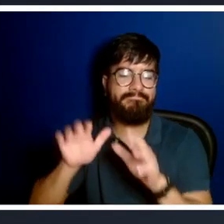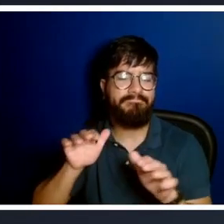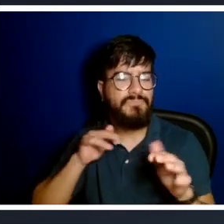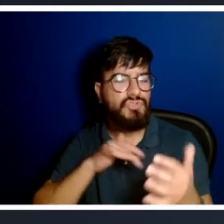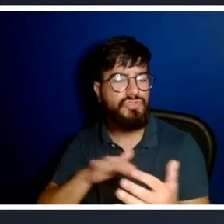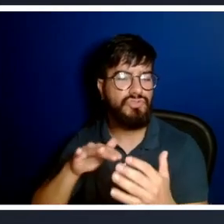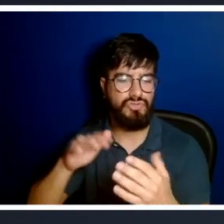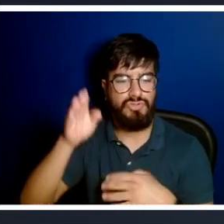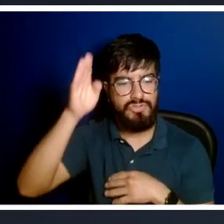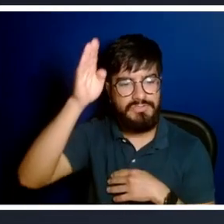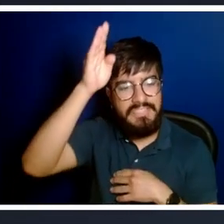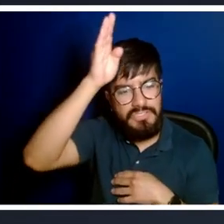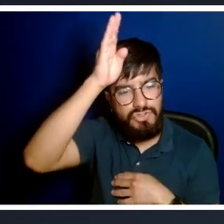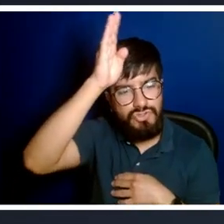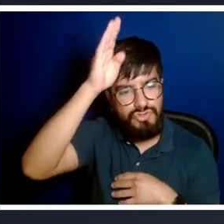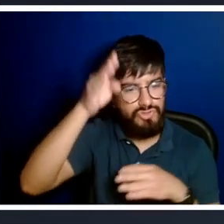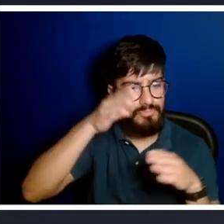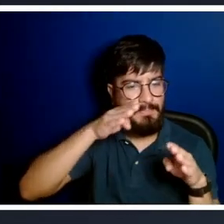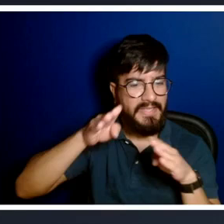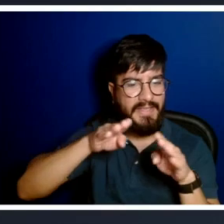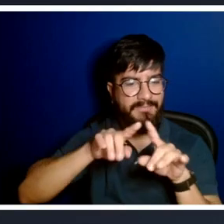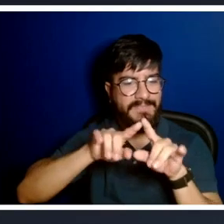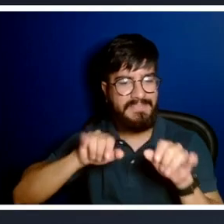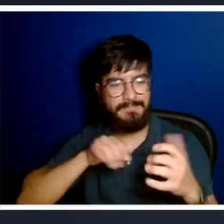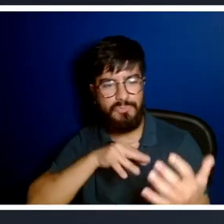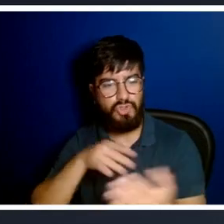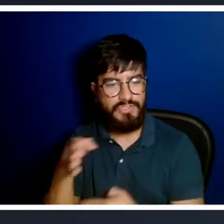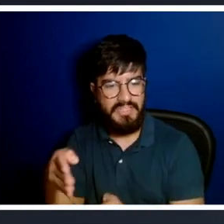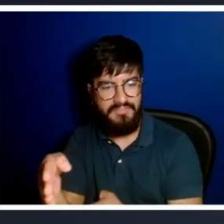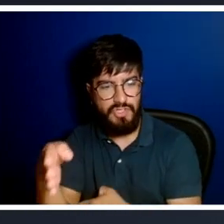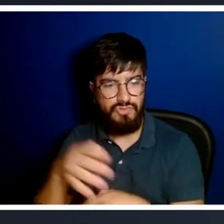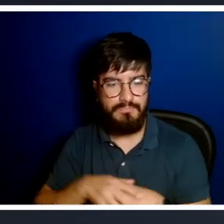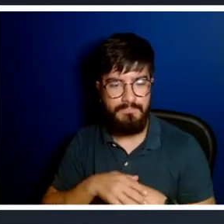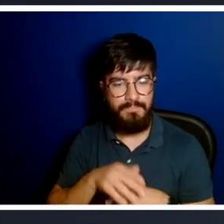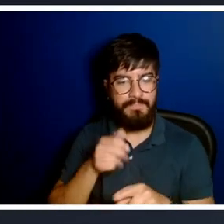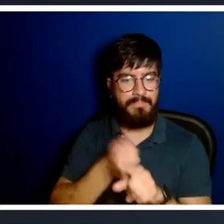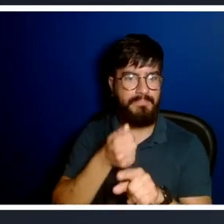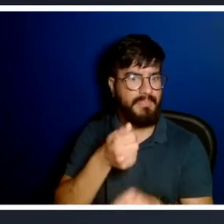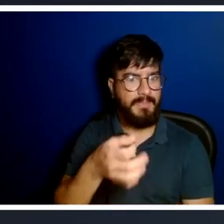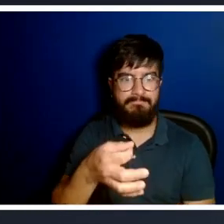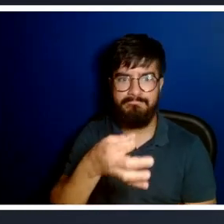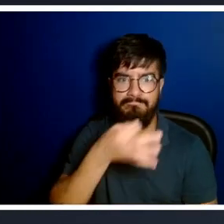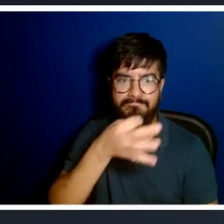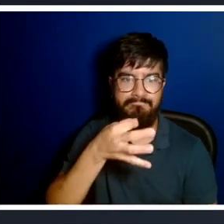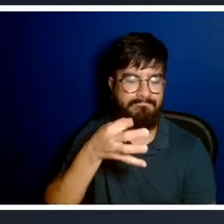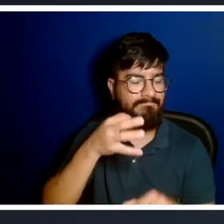of fish. Clark was a pioneer in the field of scuba diving for research purposes. And she